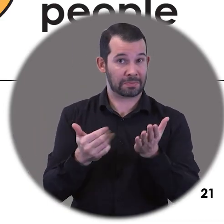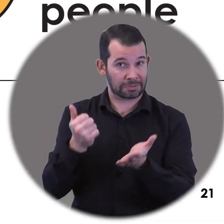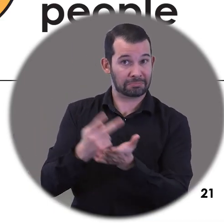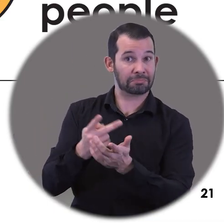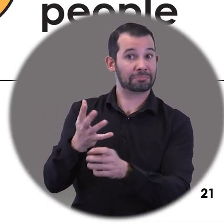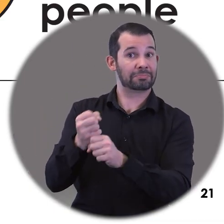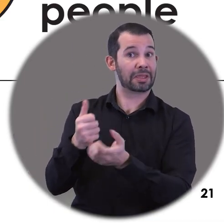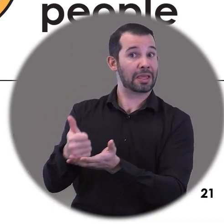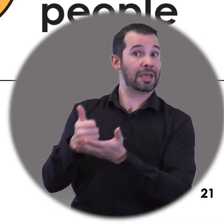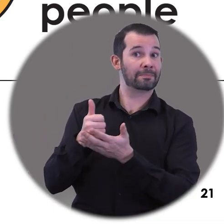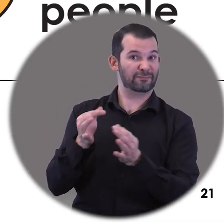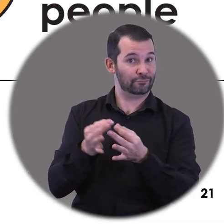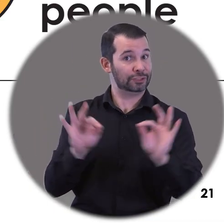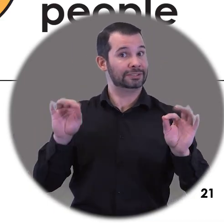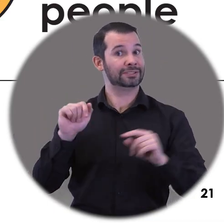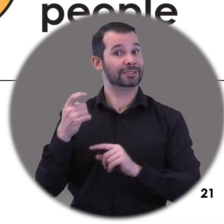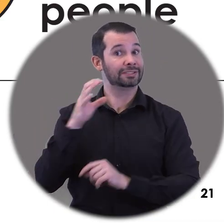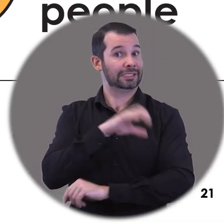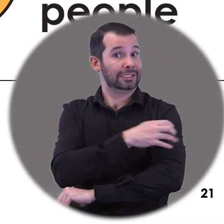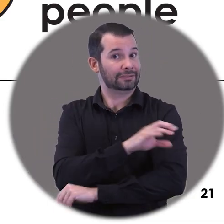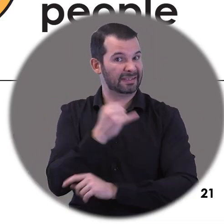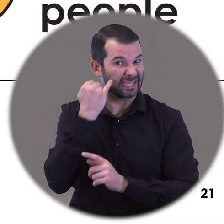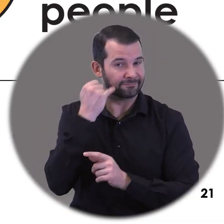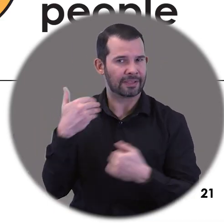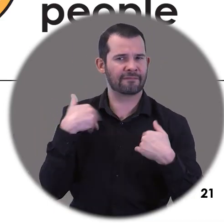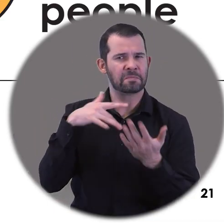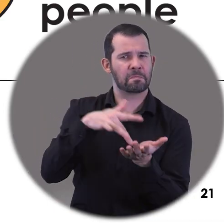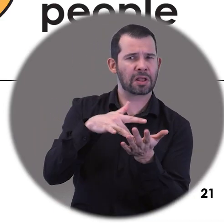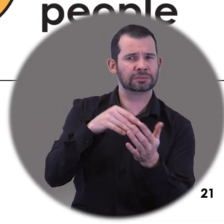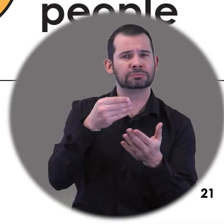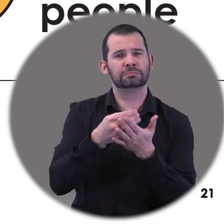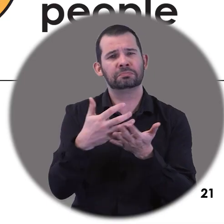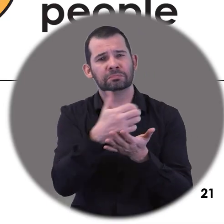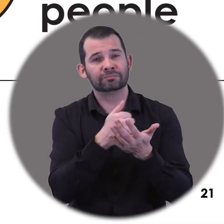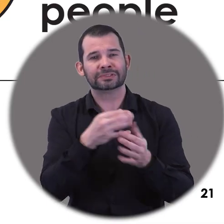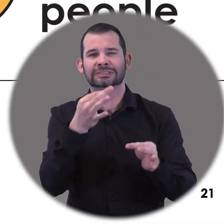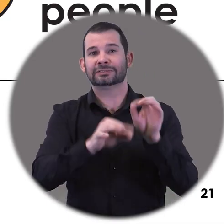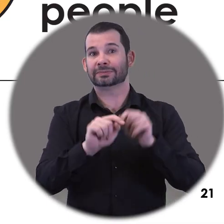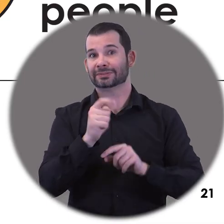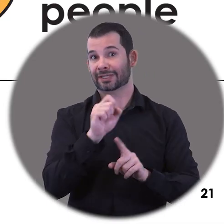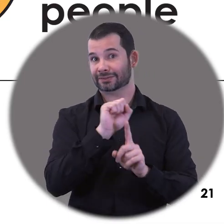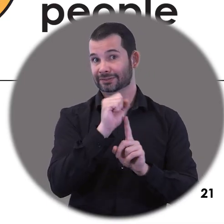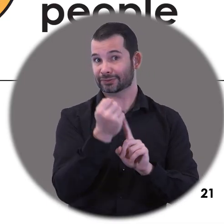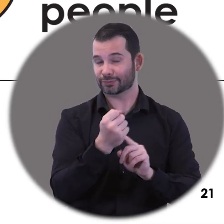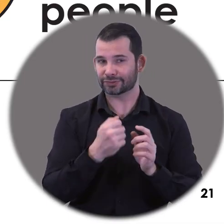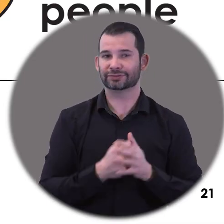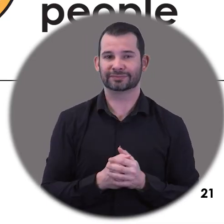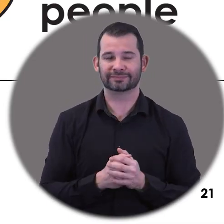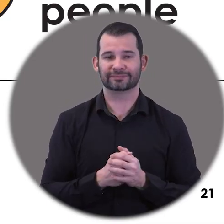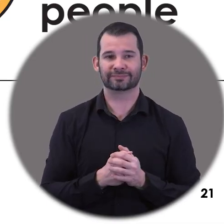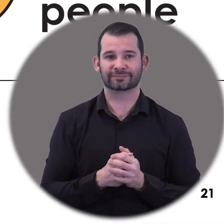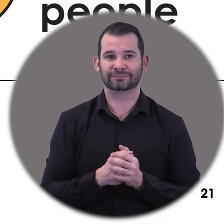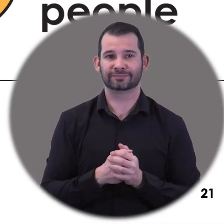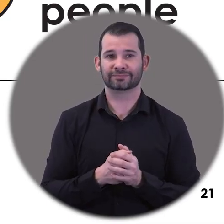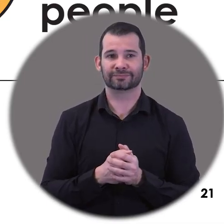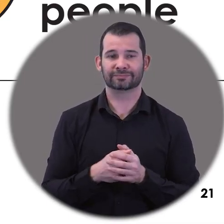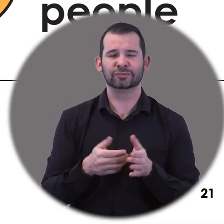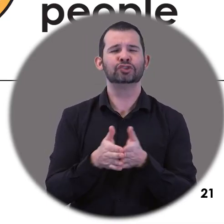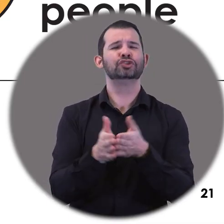You may be eligible for help at a free tax clinic if you have a modest income and a simple tax situation.